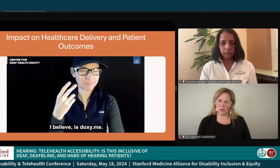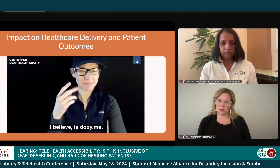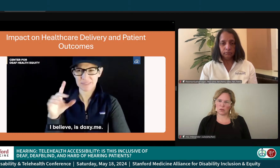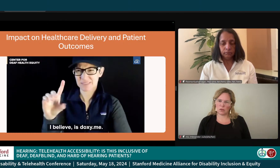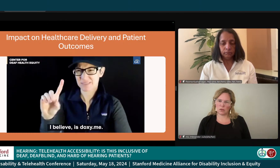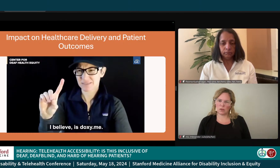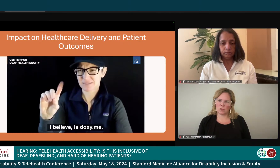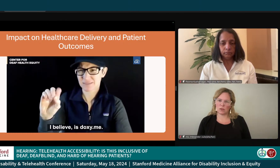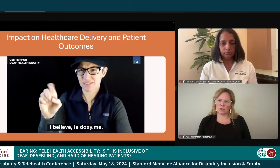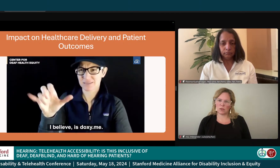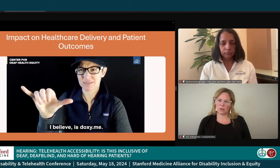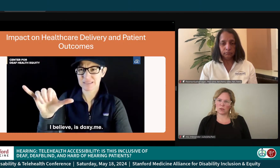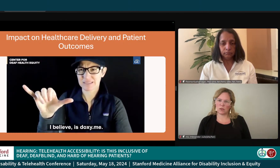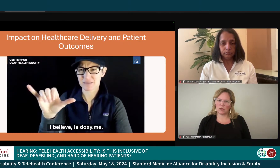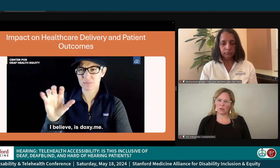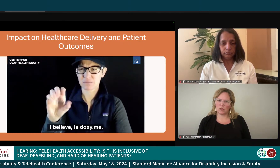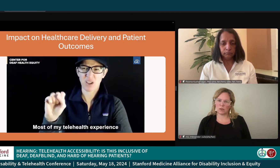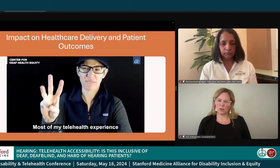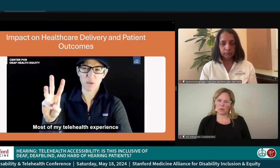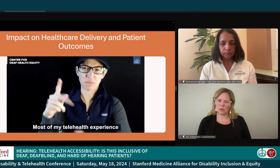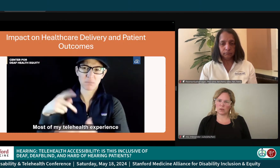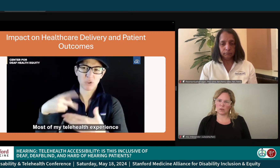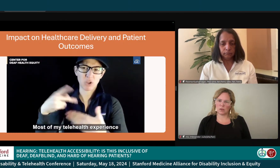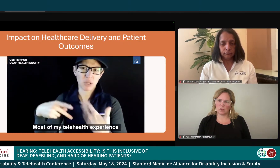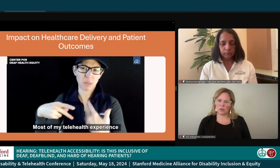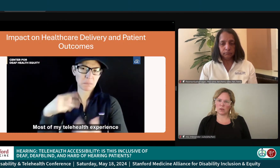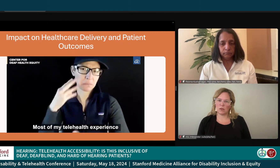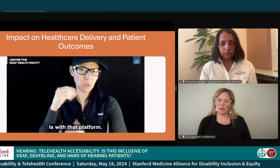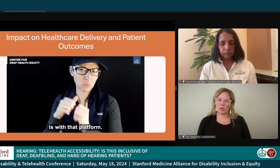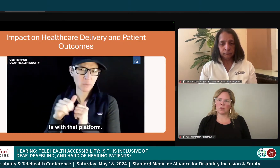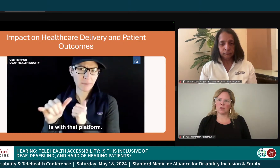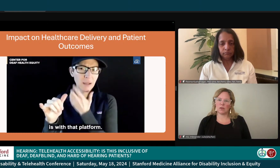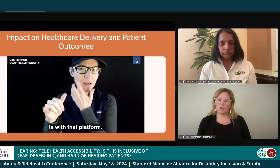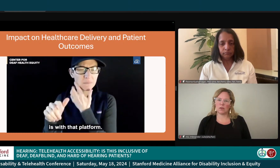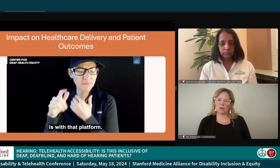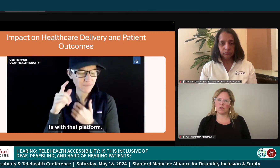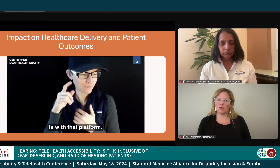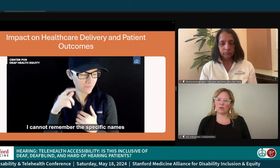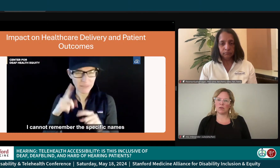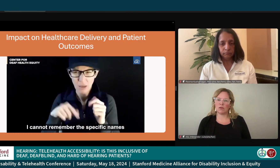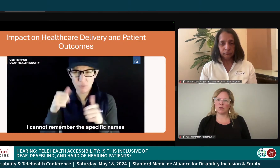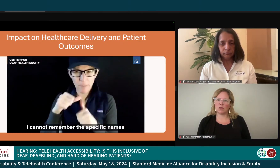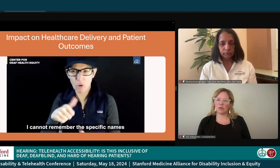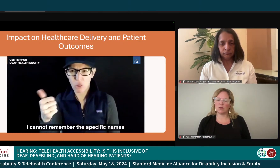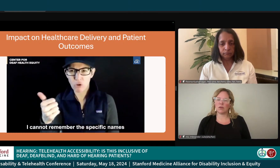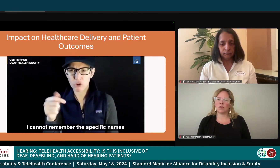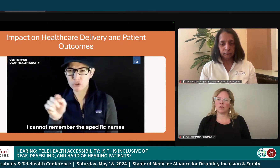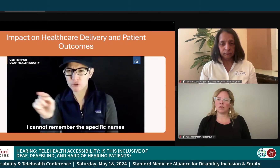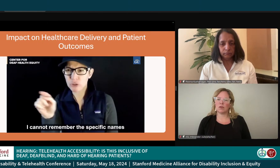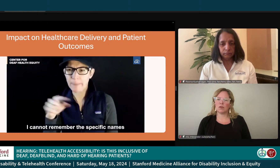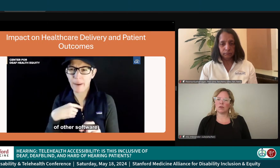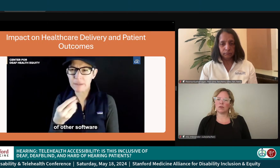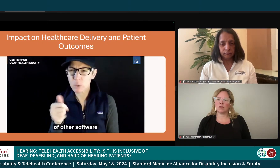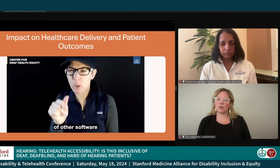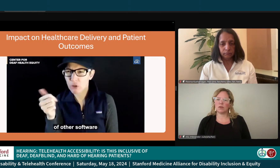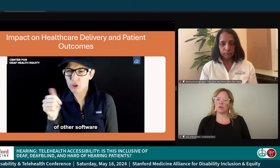is Doxy. Most of the telehealth is on that platform. I cannot remember the specific names of